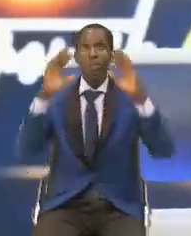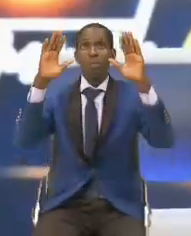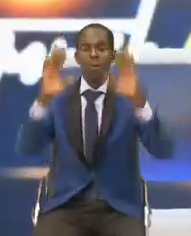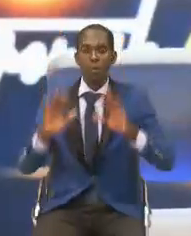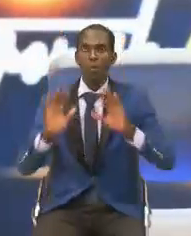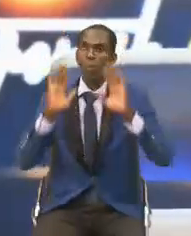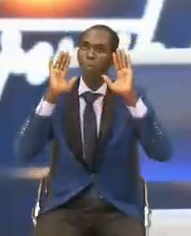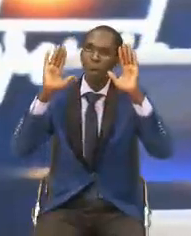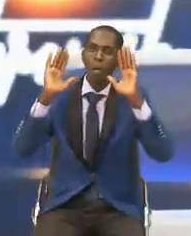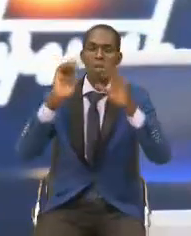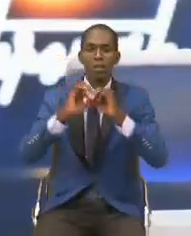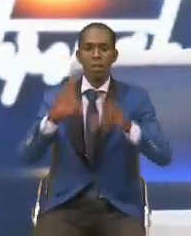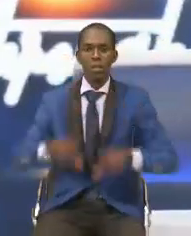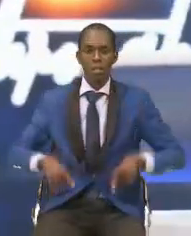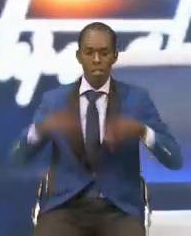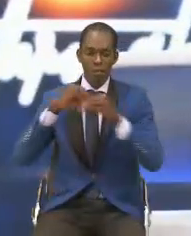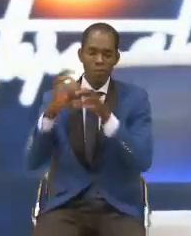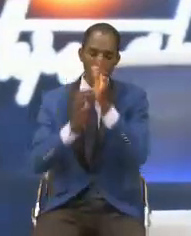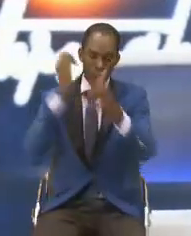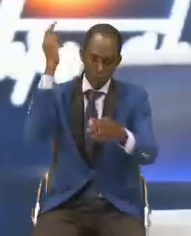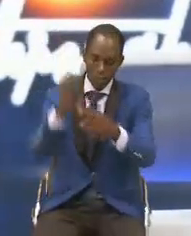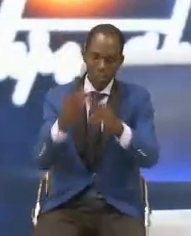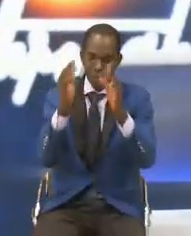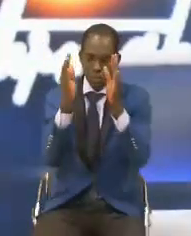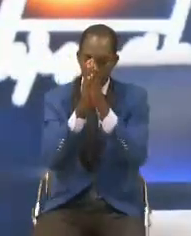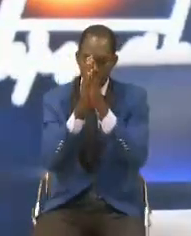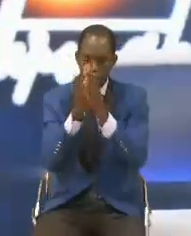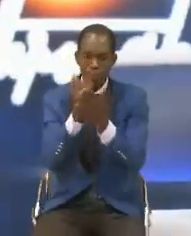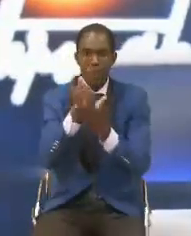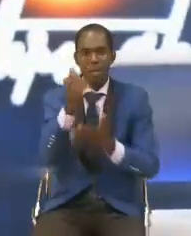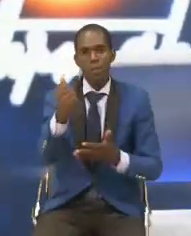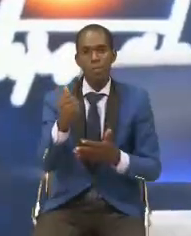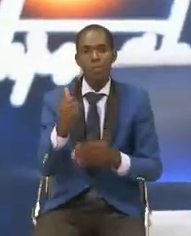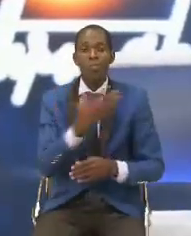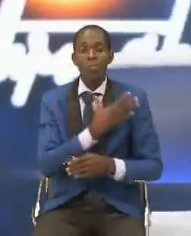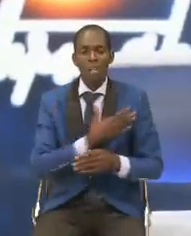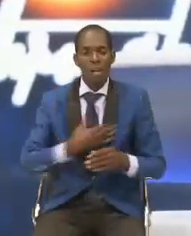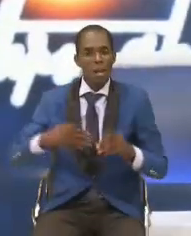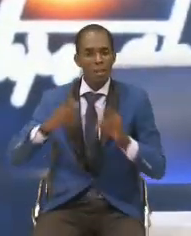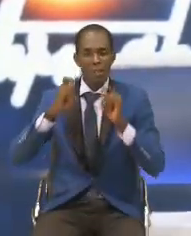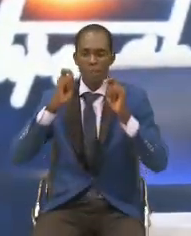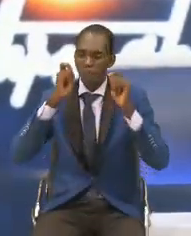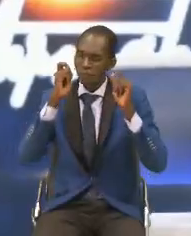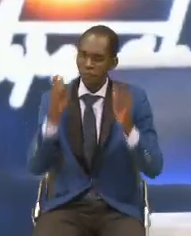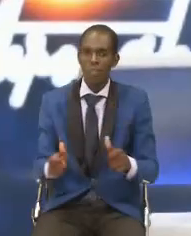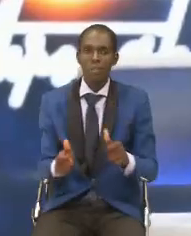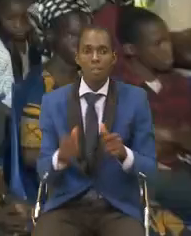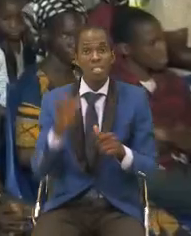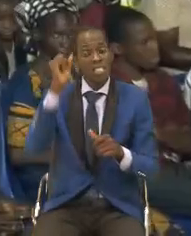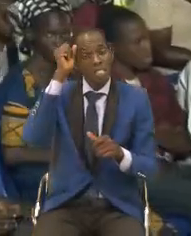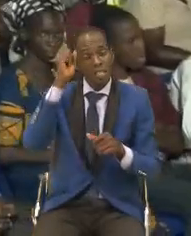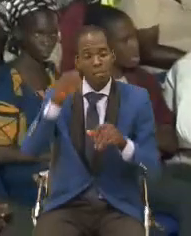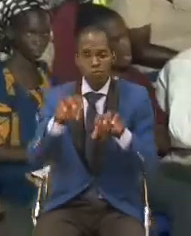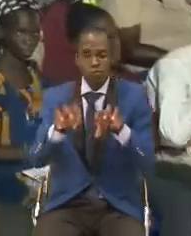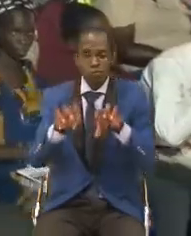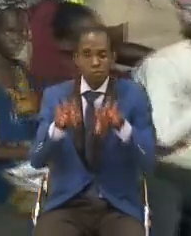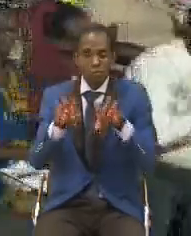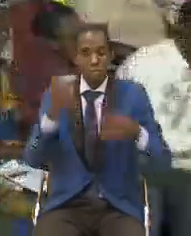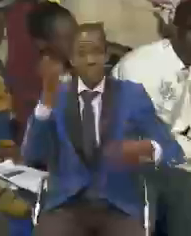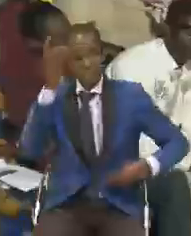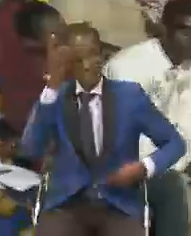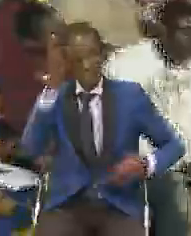salvation and healing a miracle and wonders in your life in jesus name and immediately